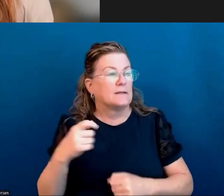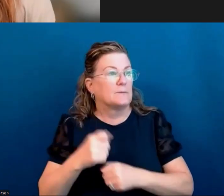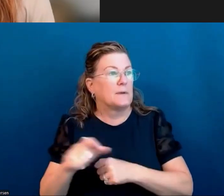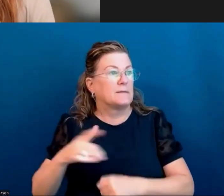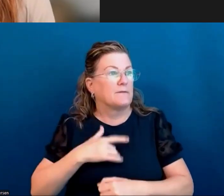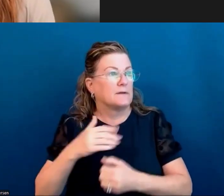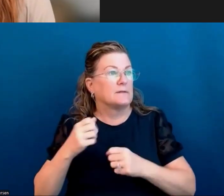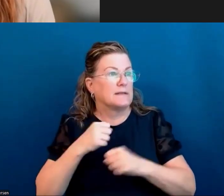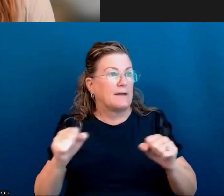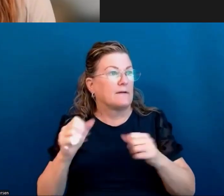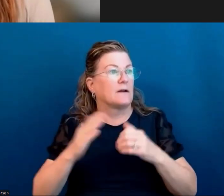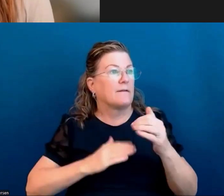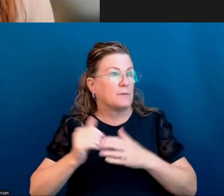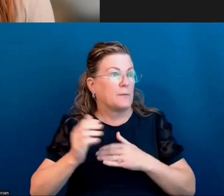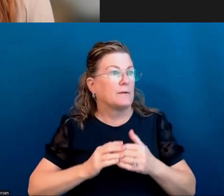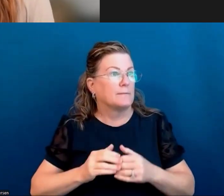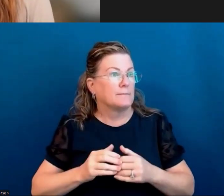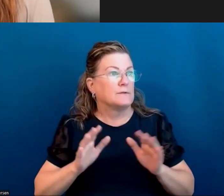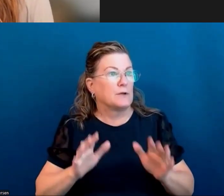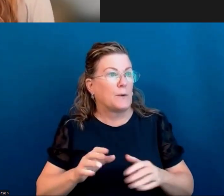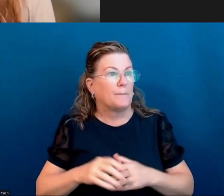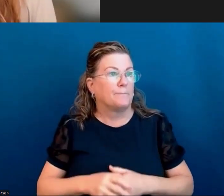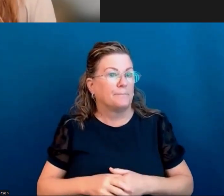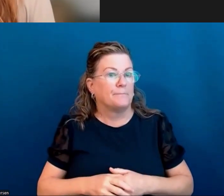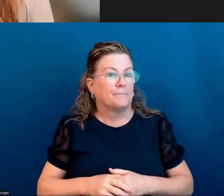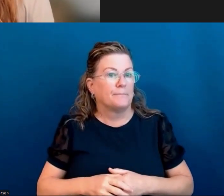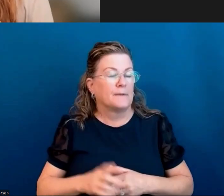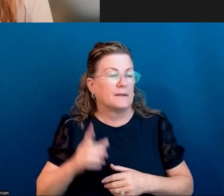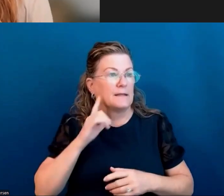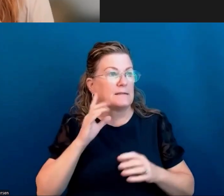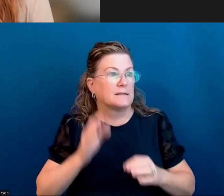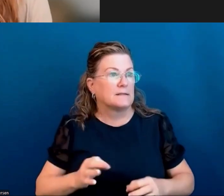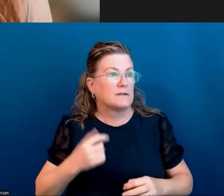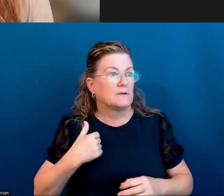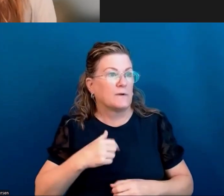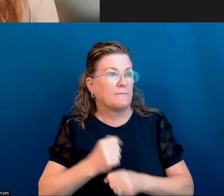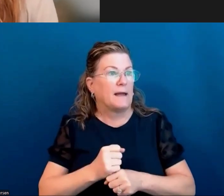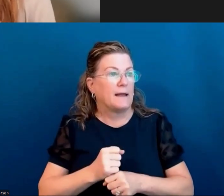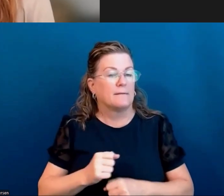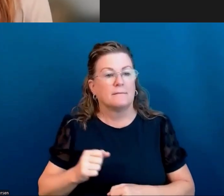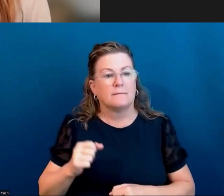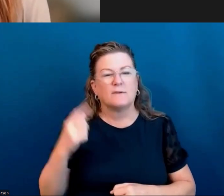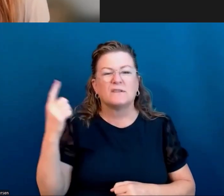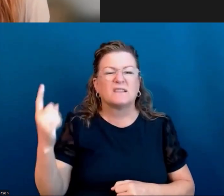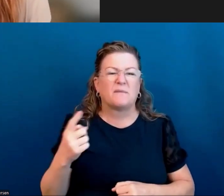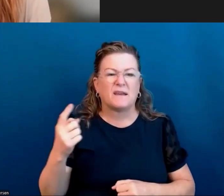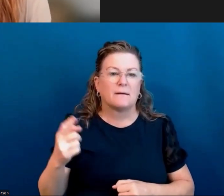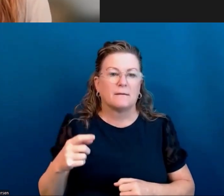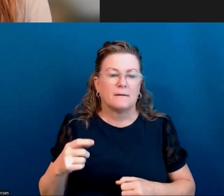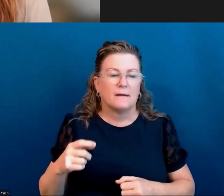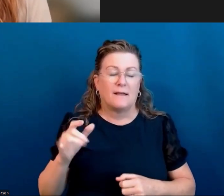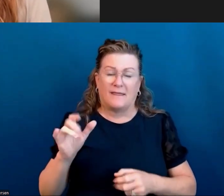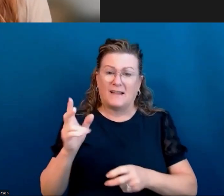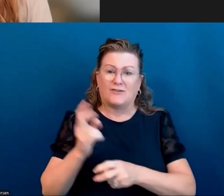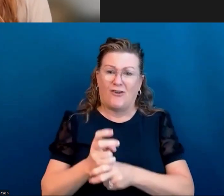comfortable, and this is the decision we've made, or, you know, something, and it that's hard. I mean, that's easy for me